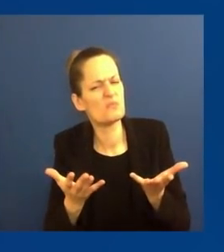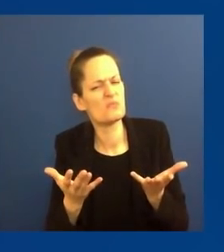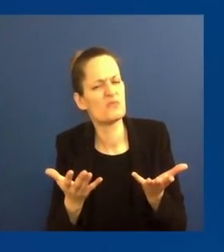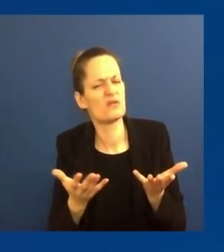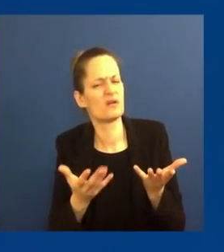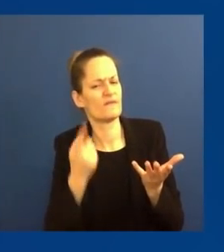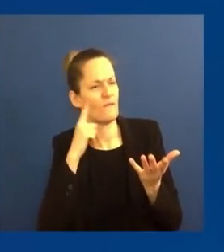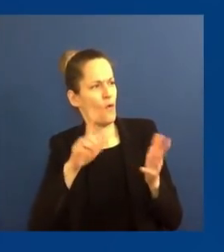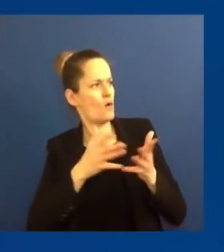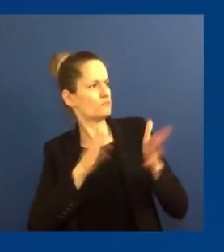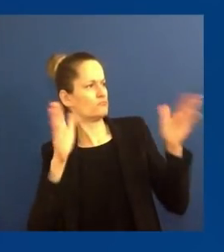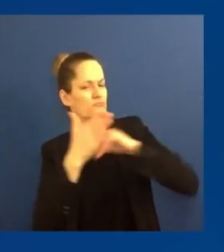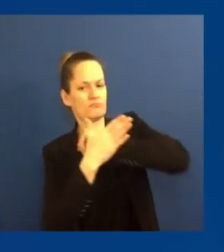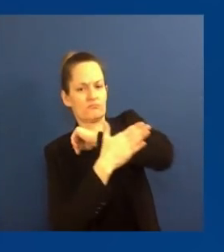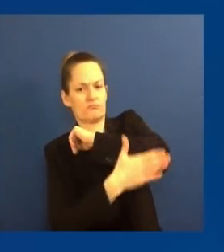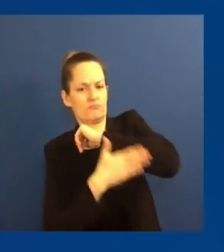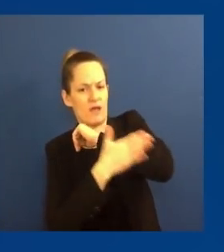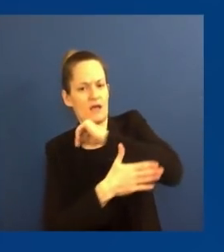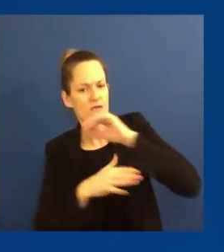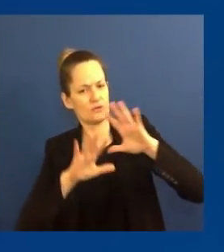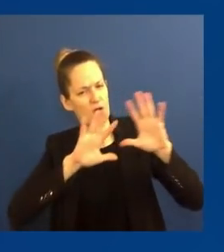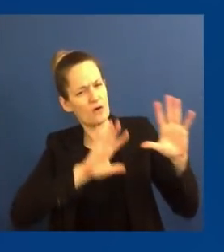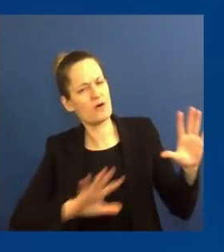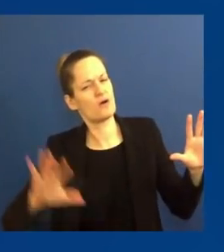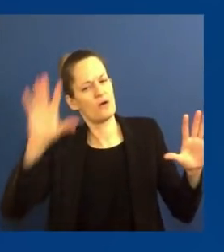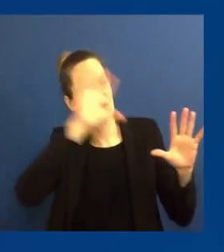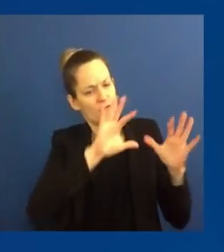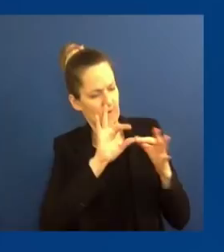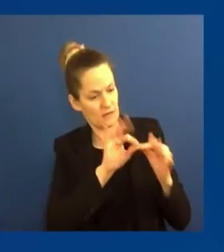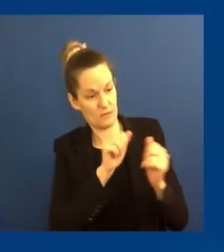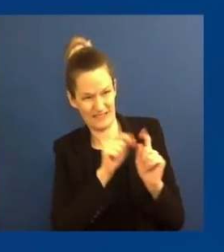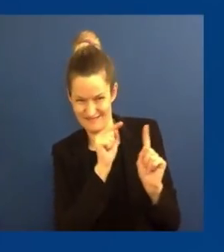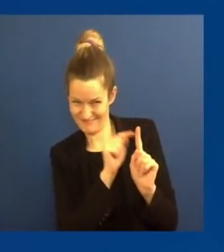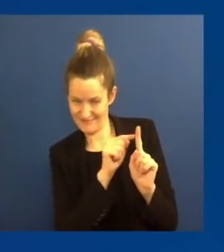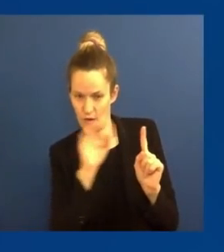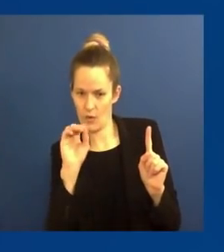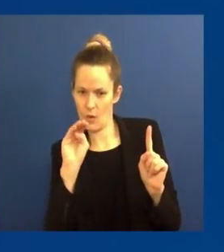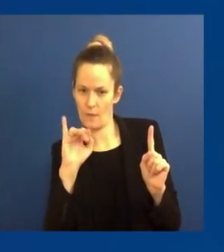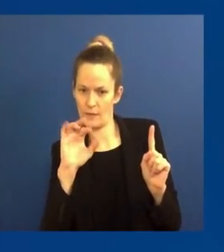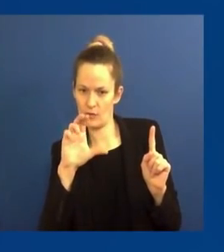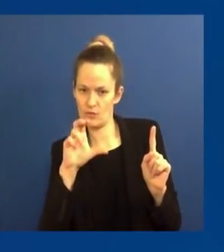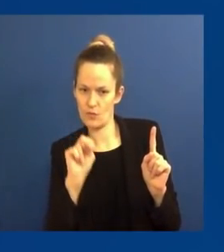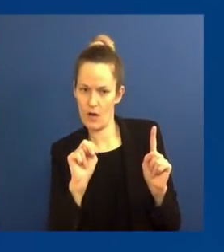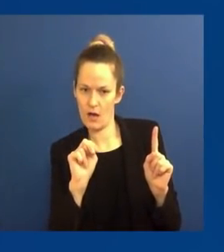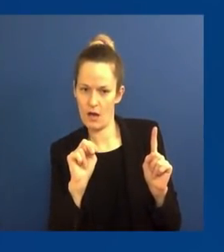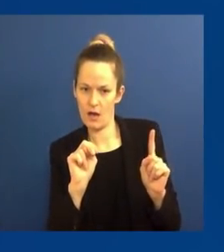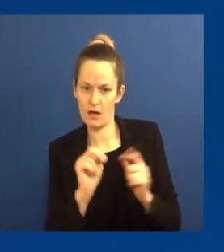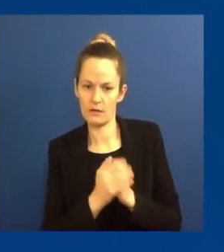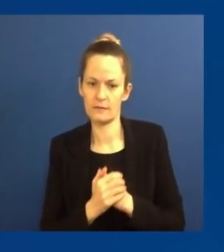Thank you. Mr. Zients: So, Josh, on the apartment issue, I want to clarify that almost every resident in an apartment